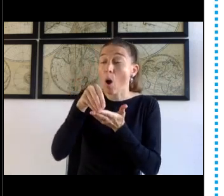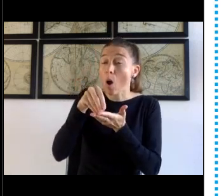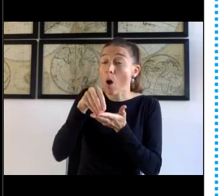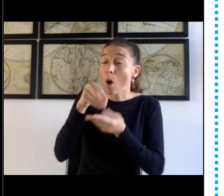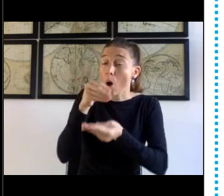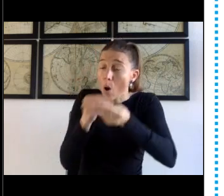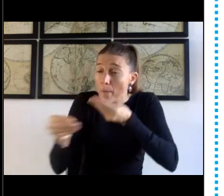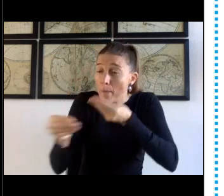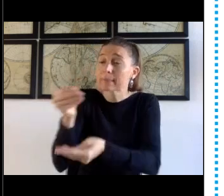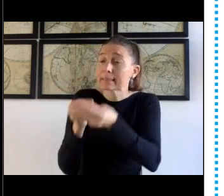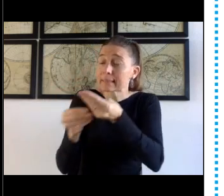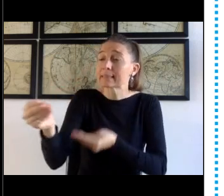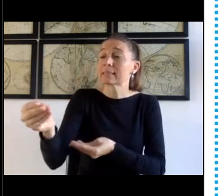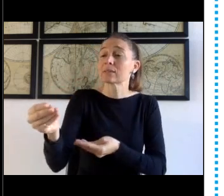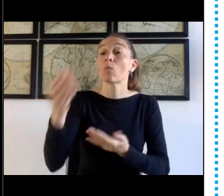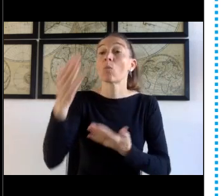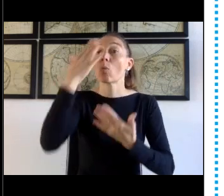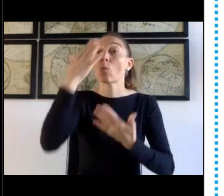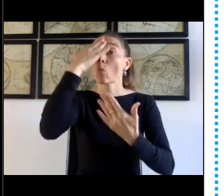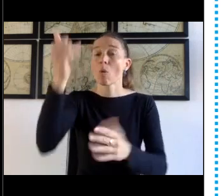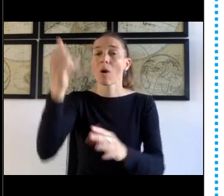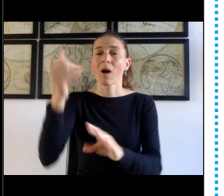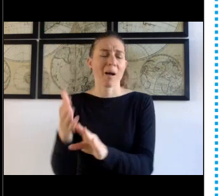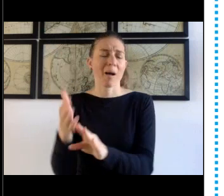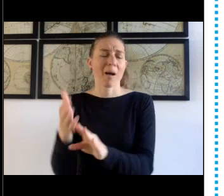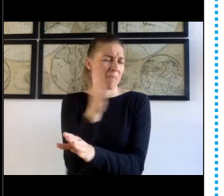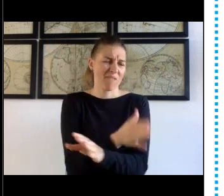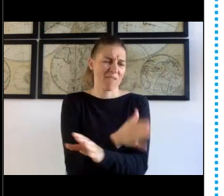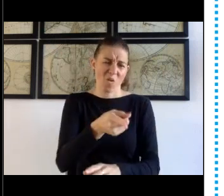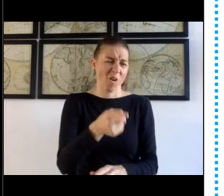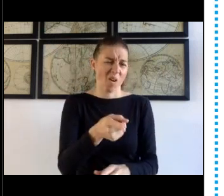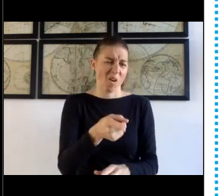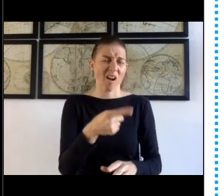sufficiently before and these are like in general two weeks in advance.